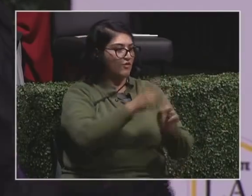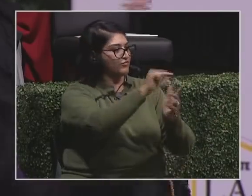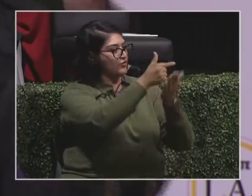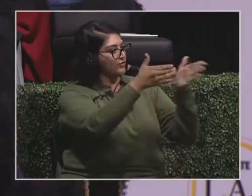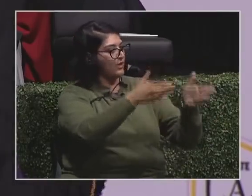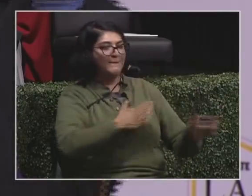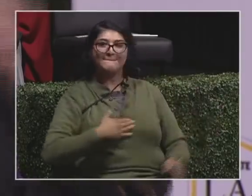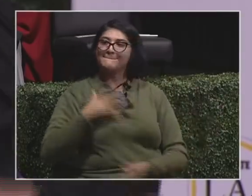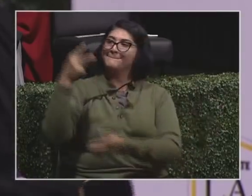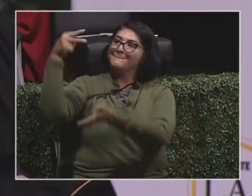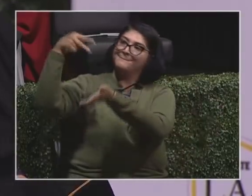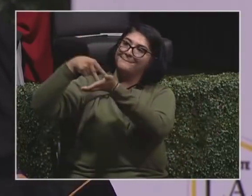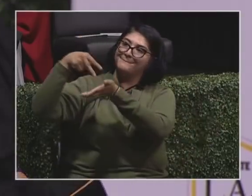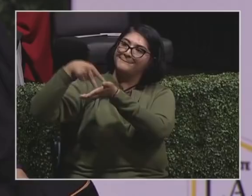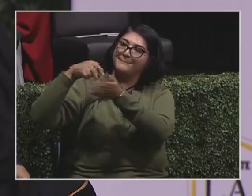MOTIVATED YOU, HELPED YOU ALONG WHEN THE GOING GOT TOUGH.